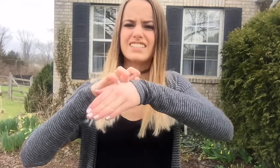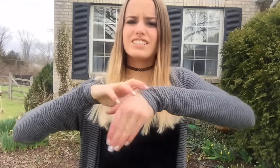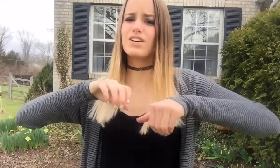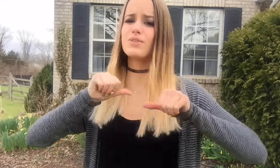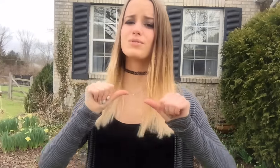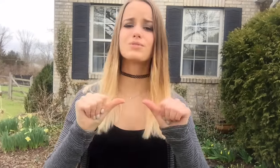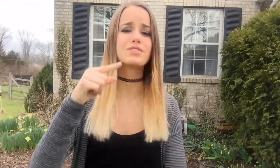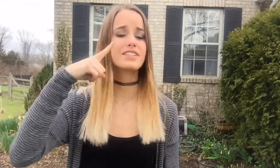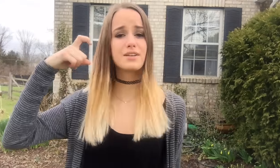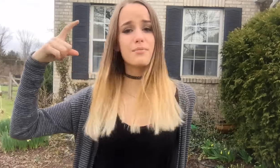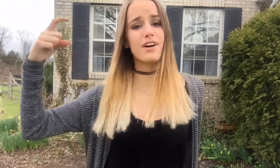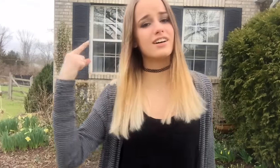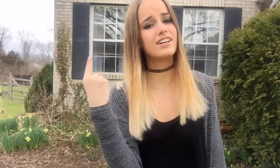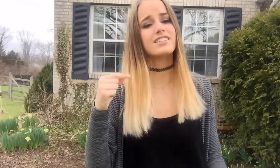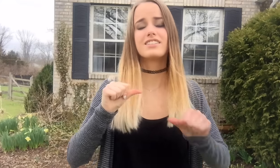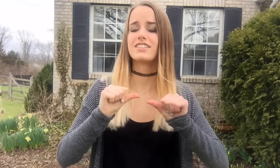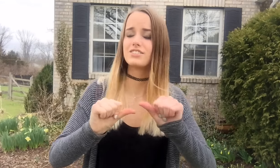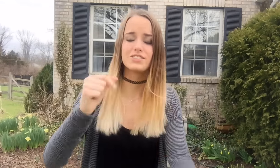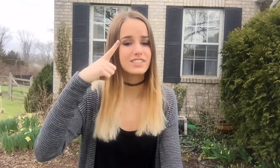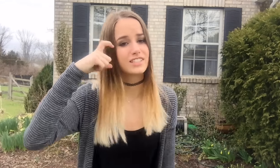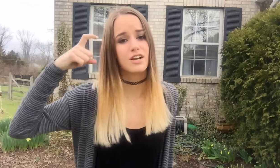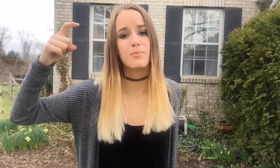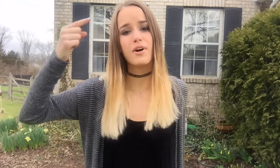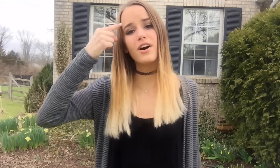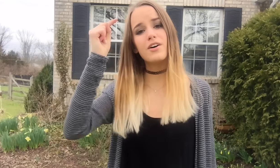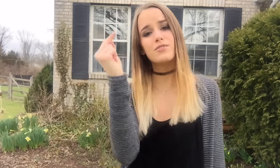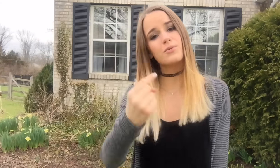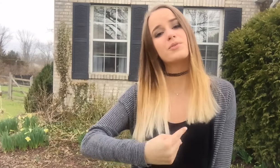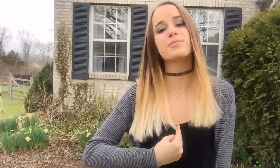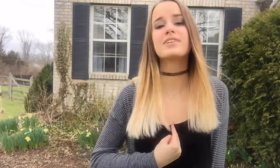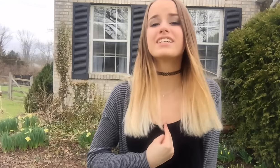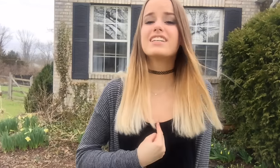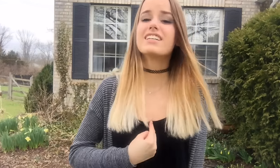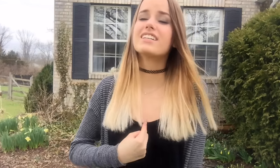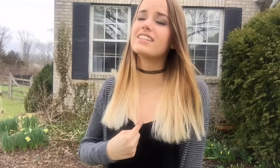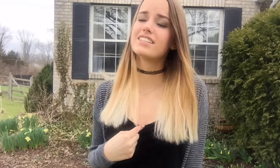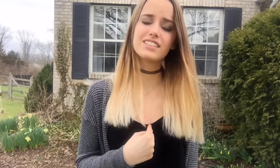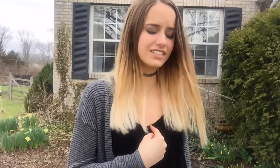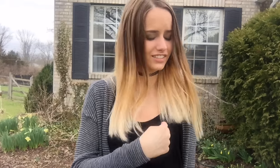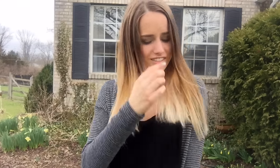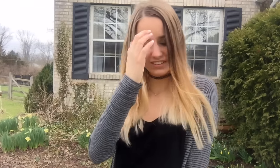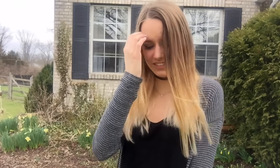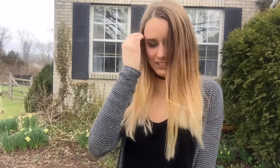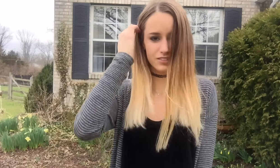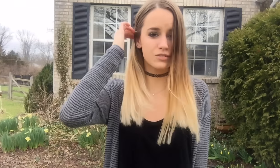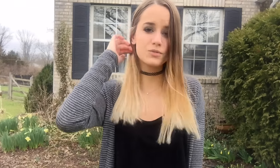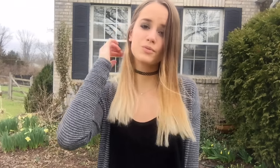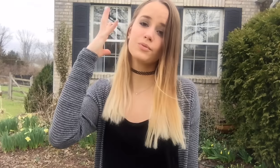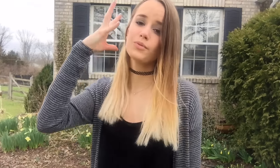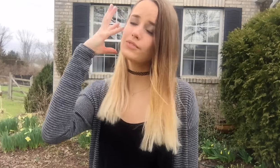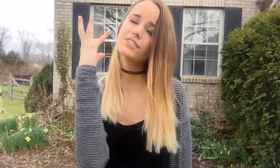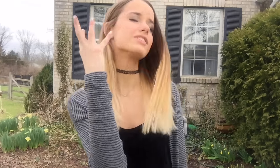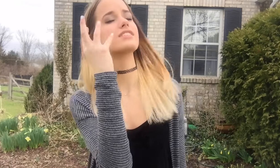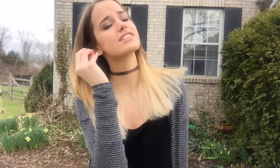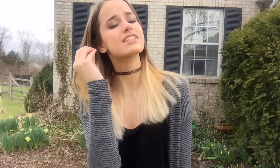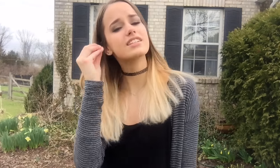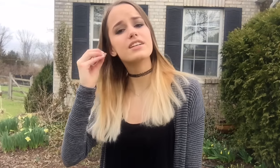So dream on, just dream on for me (Drifting off to sleep)